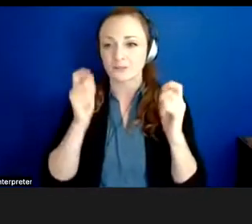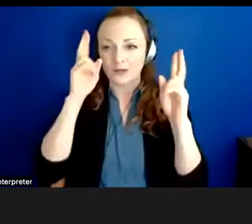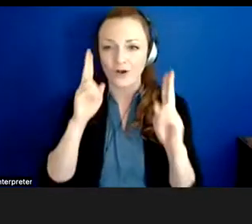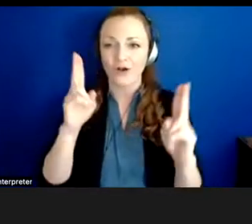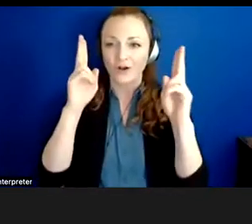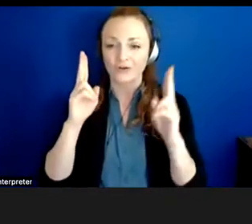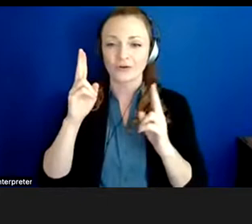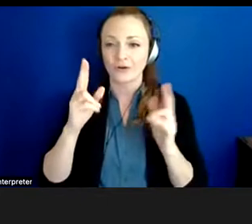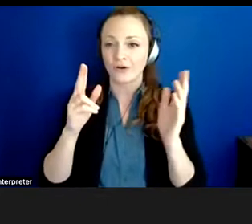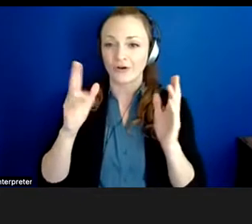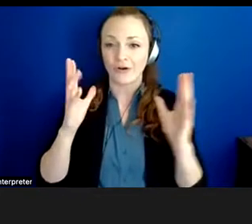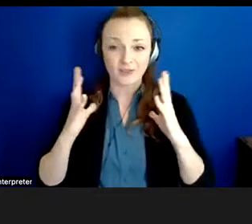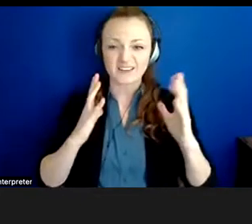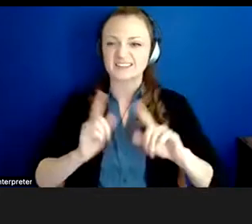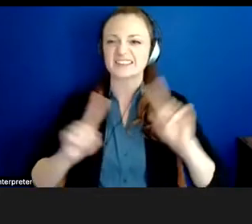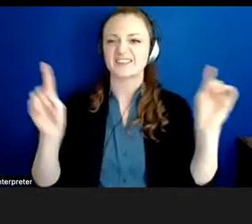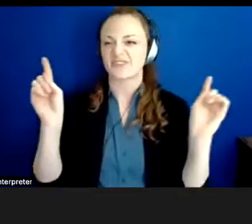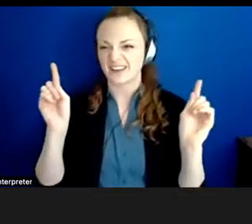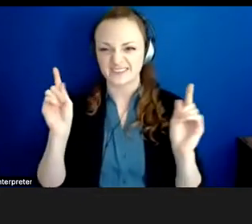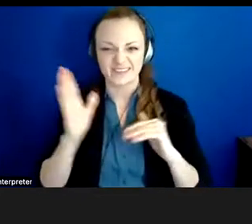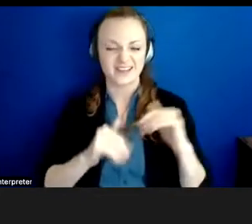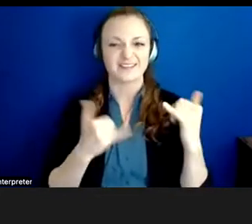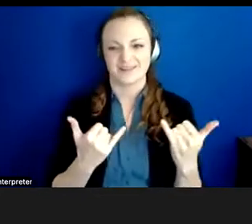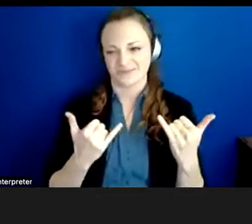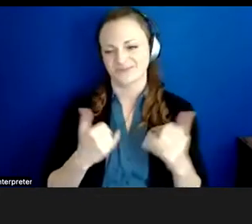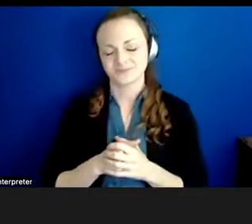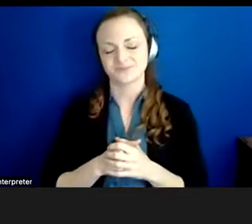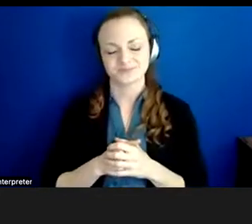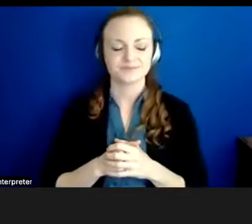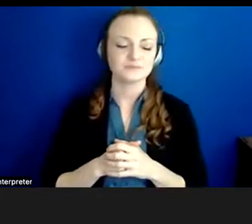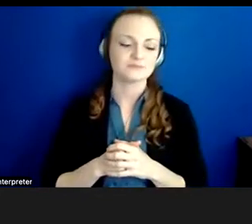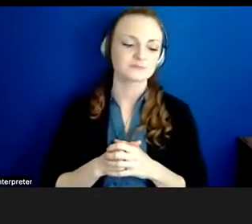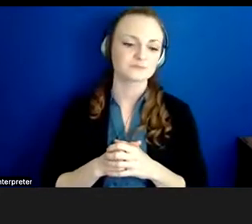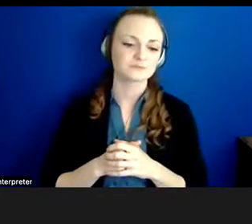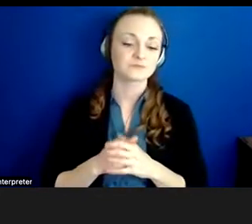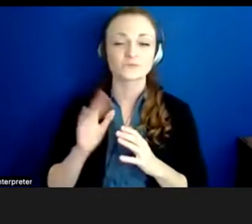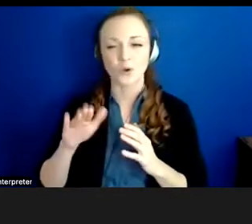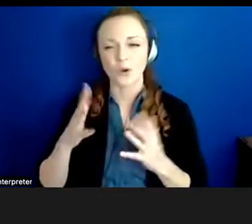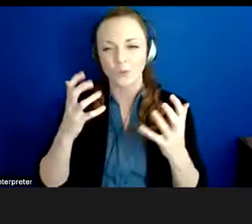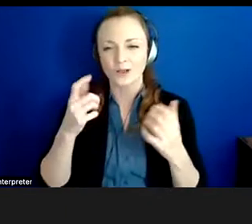way that Jews celebrate holidays. now, so as I'm going through and explaining to